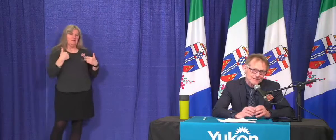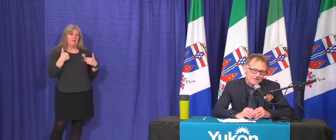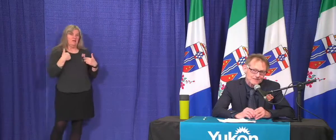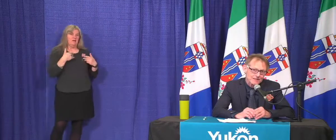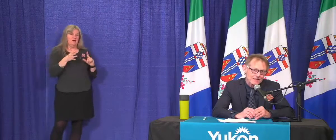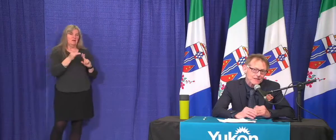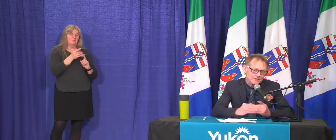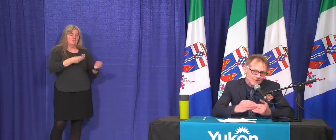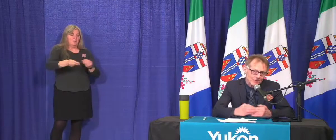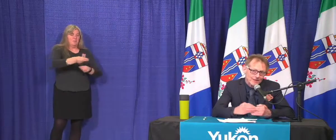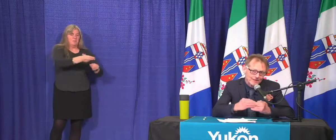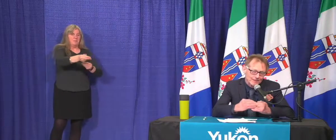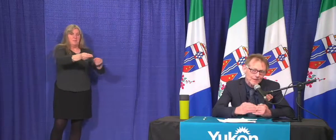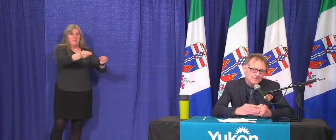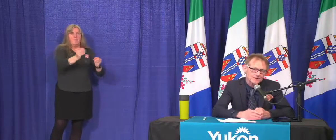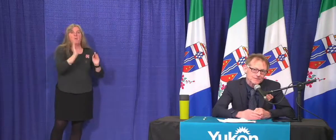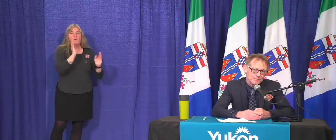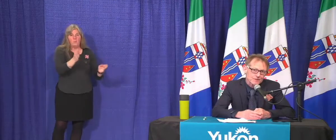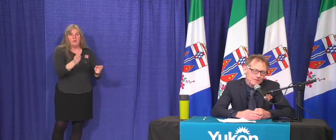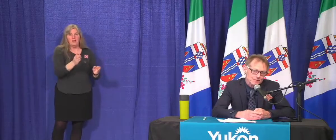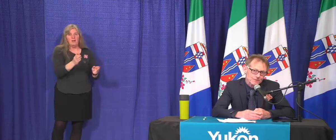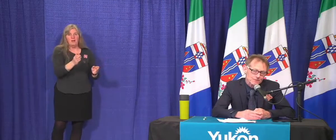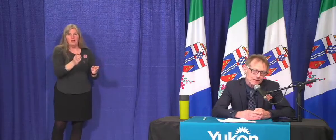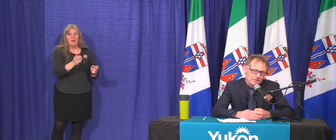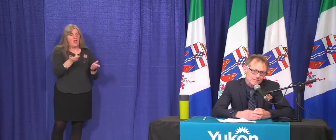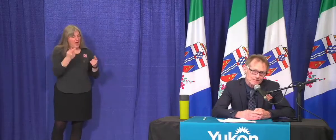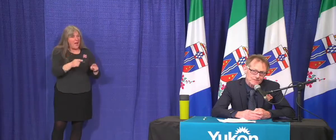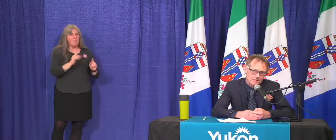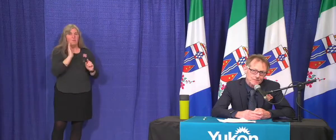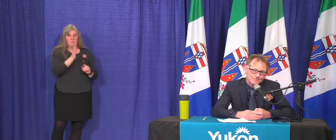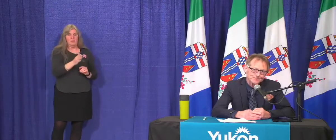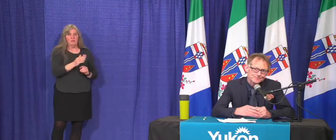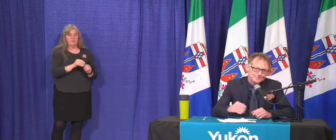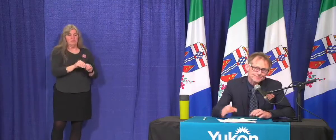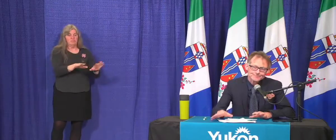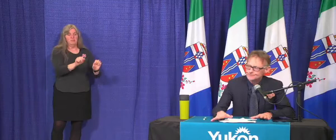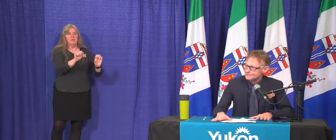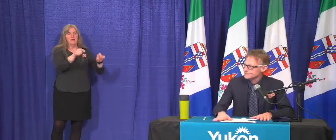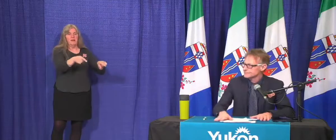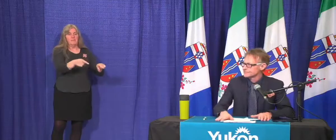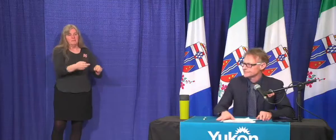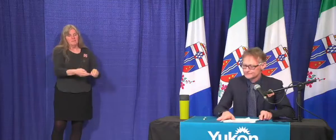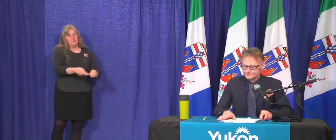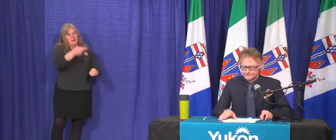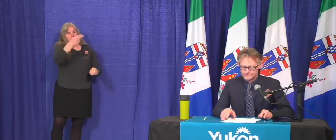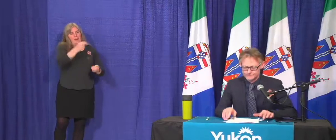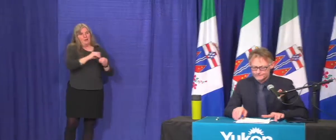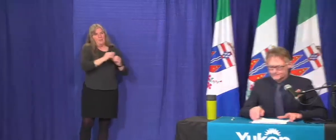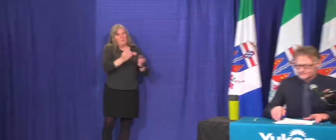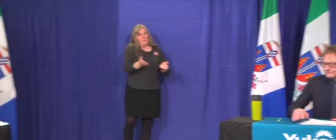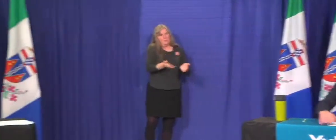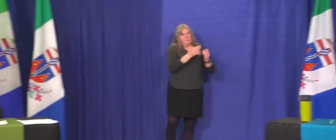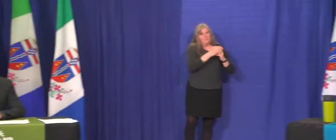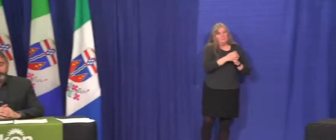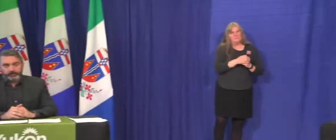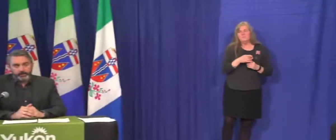people off the hook. What we don't want to see is the older people taking that kind of